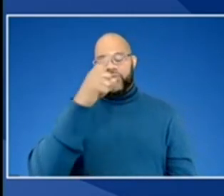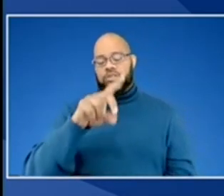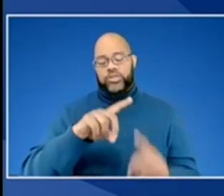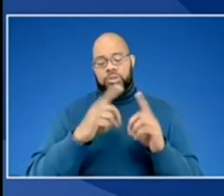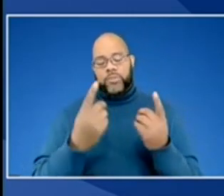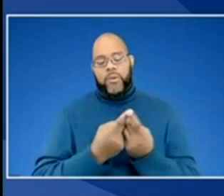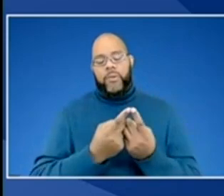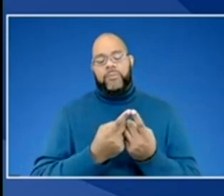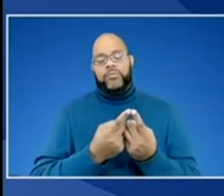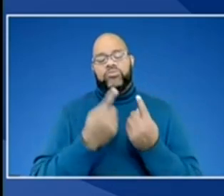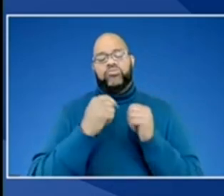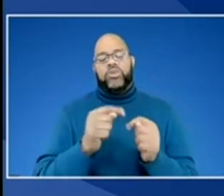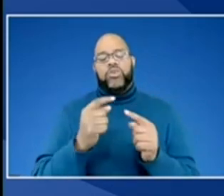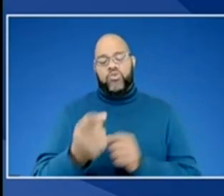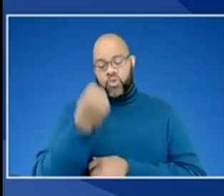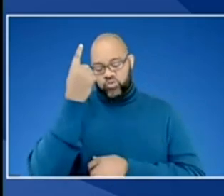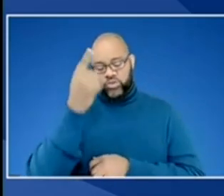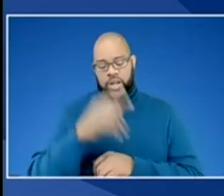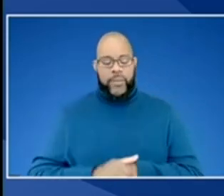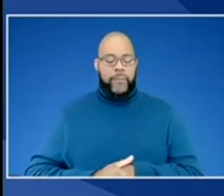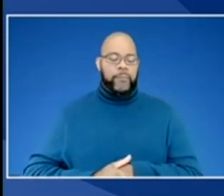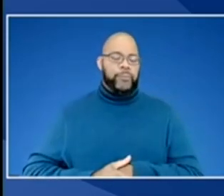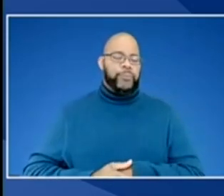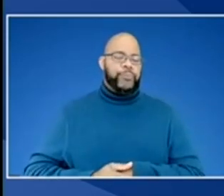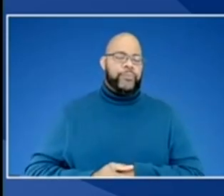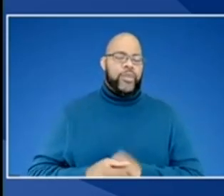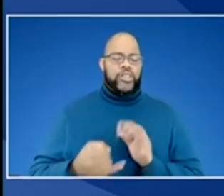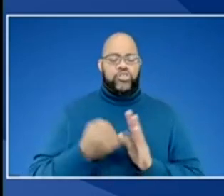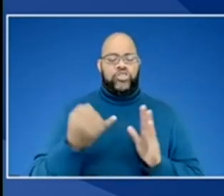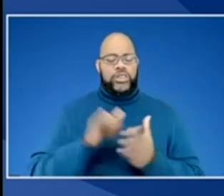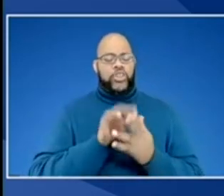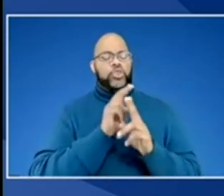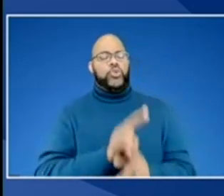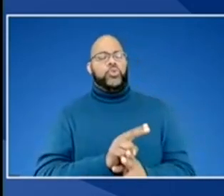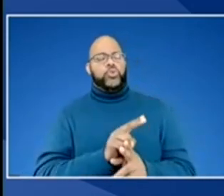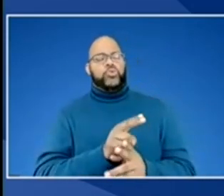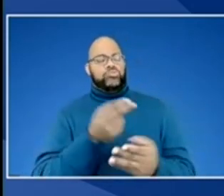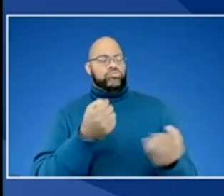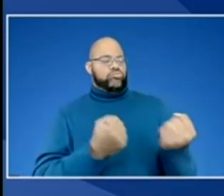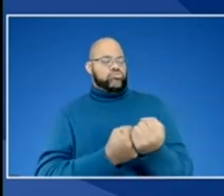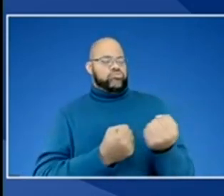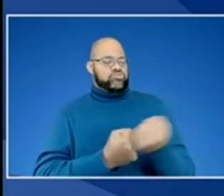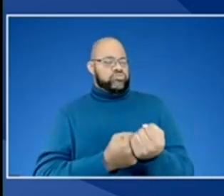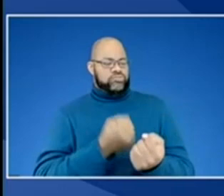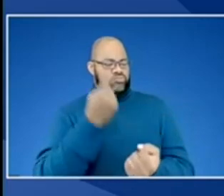trying to understand just kind of the use or the justification around the Federal